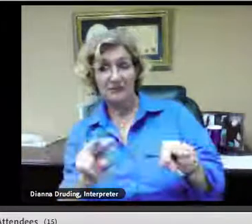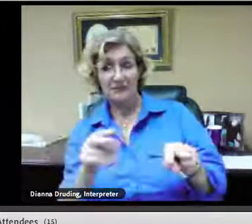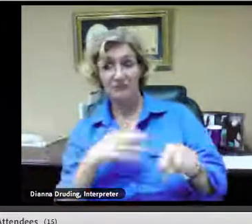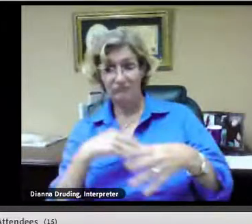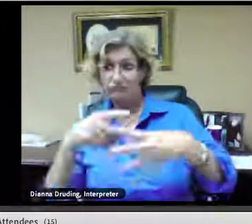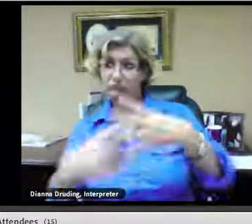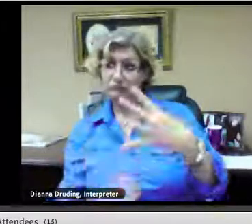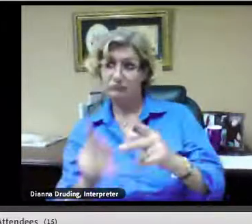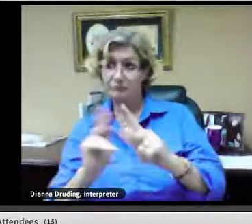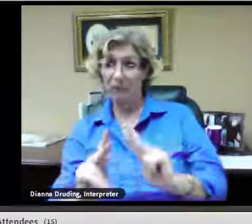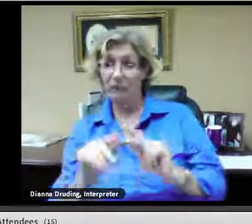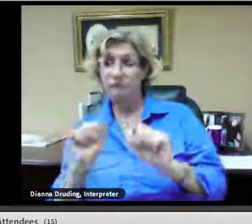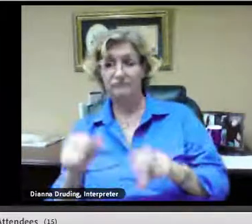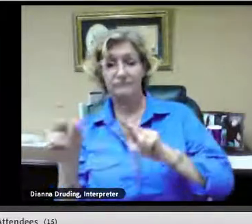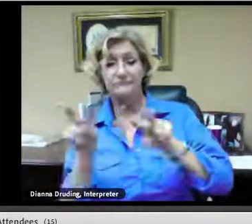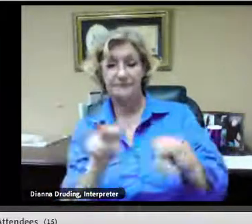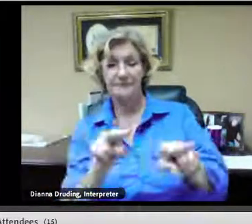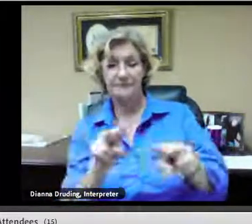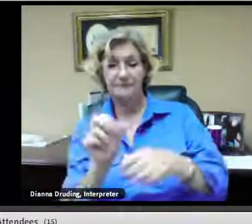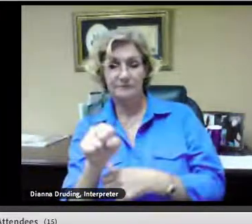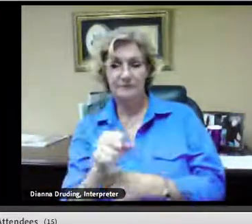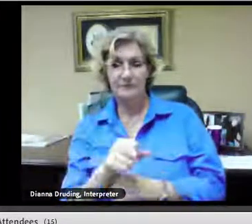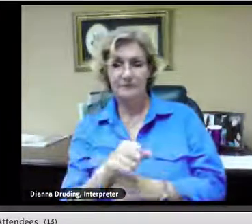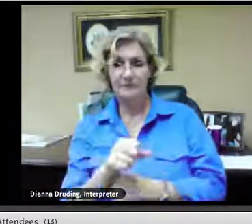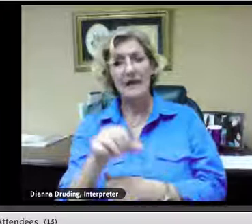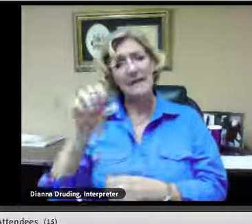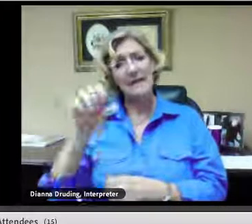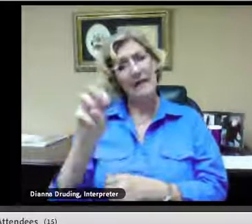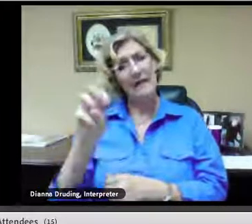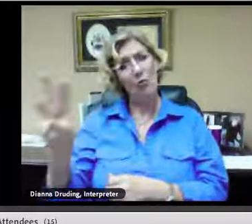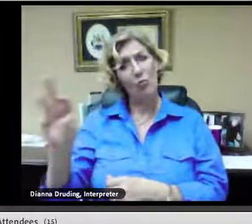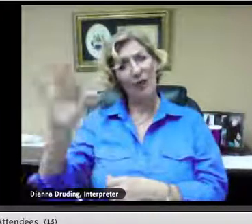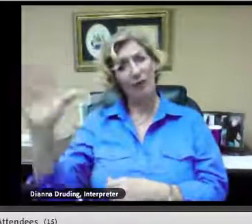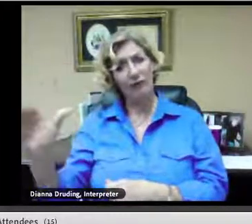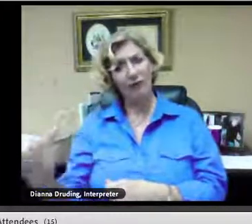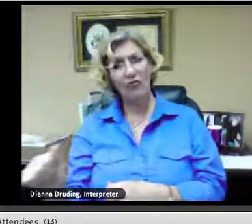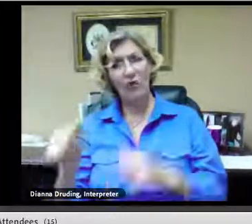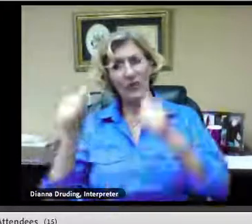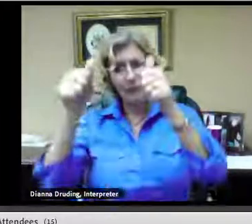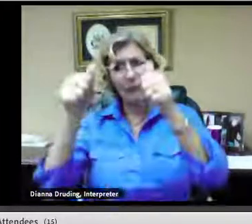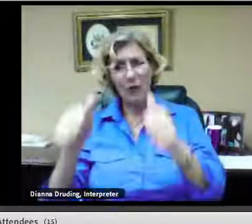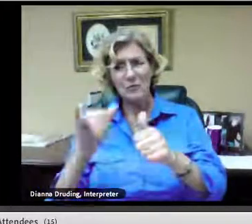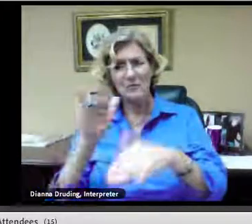but SWFLN posts these on their website afterwards,